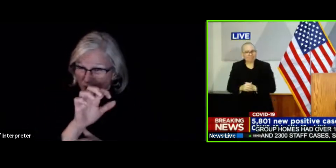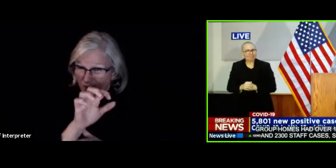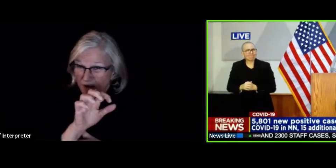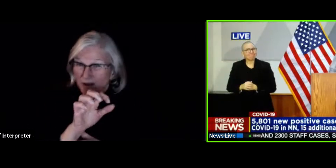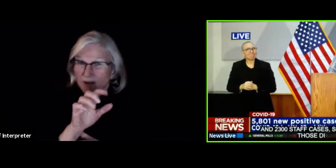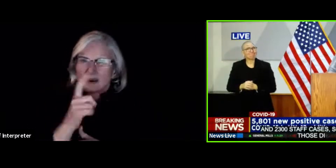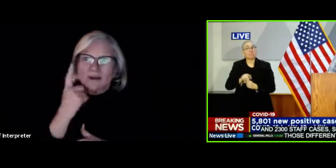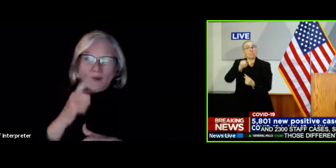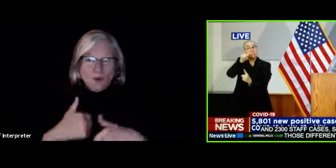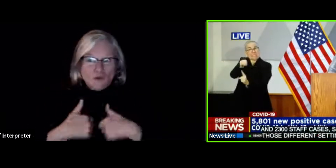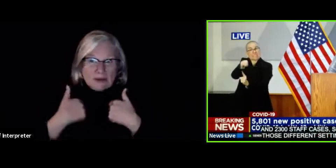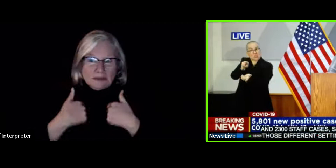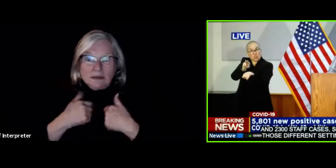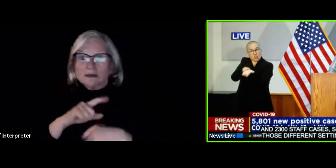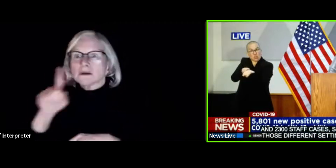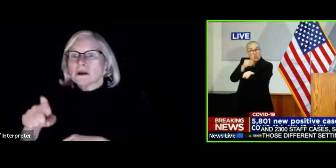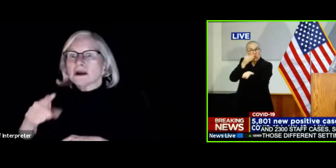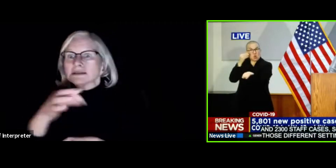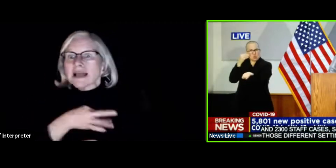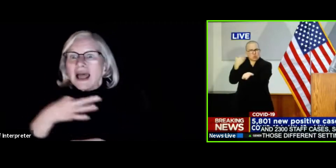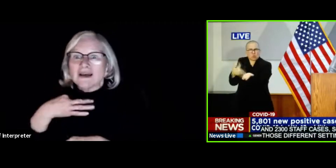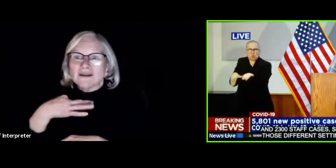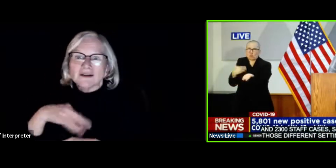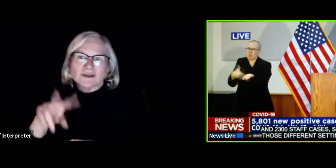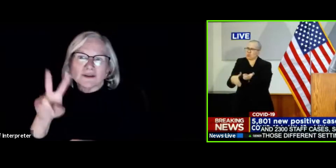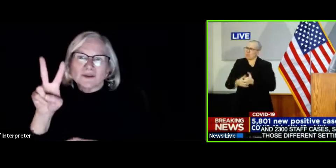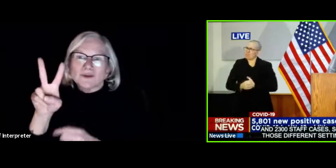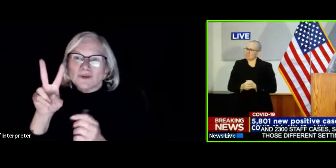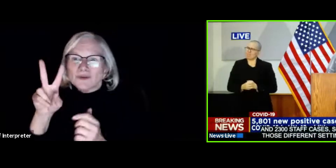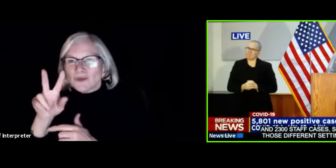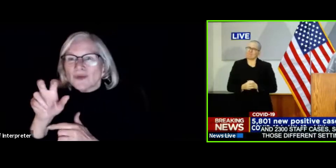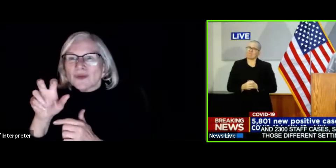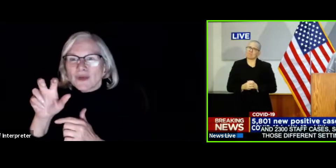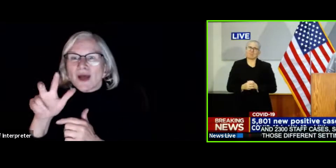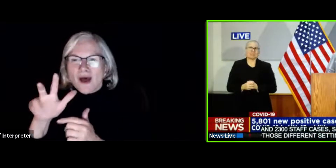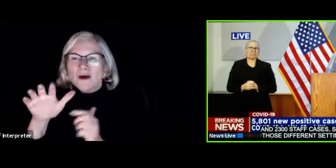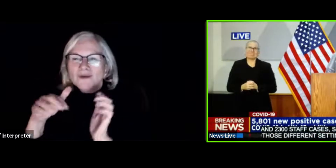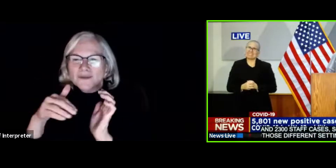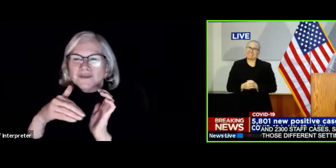I GAVE YOU JUST A FEW MINUTES AGO. BUT THIS REALLY SIGNIFICANT INCREASE HERE, THE GREEN